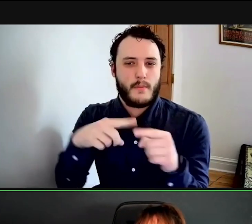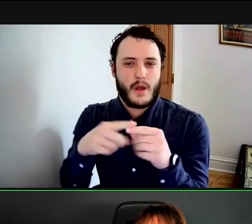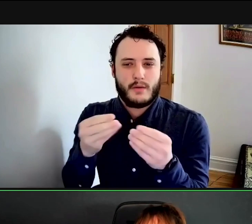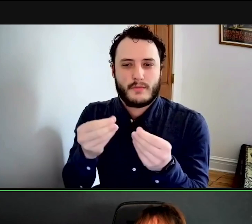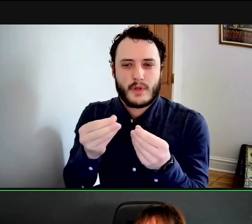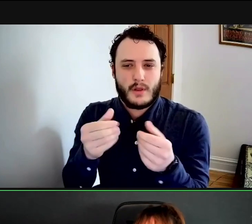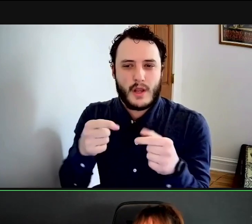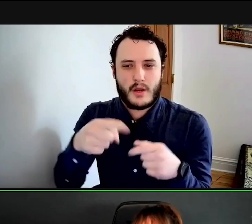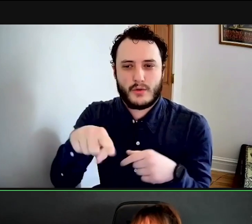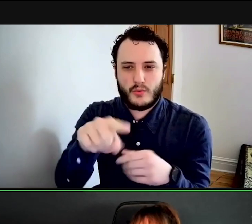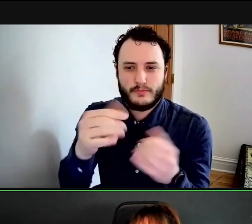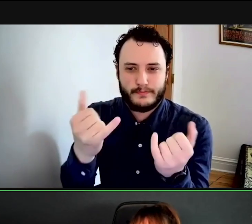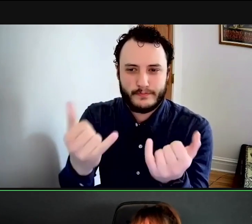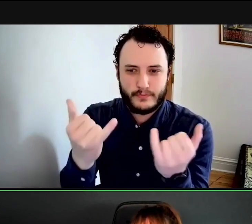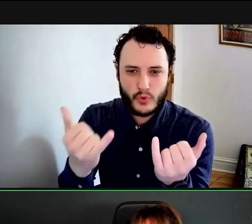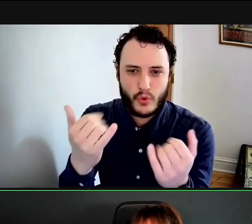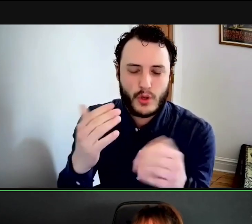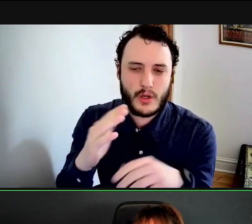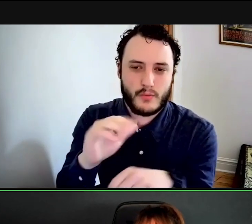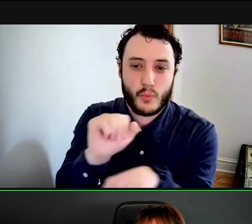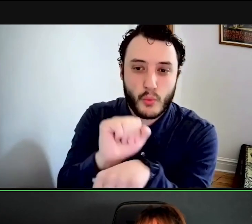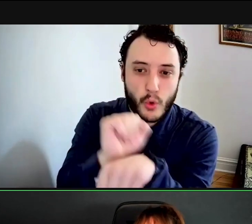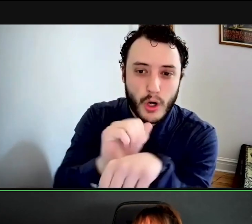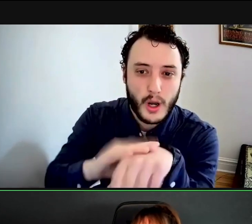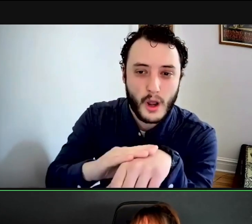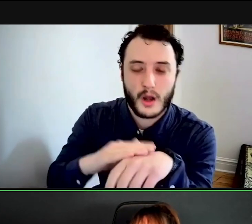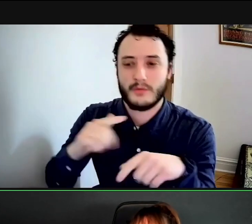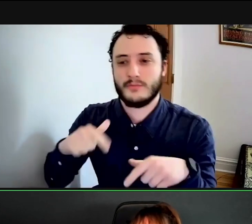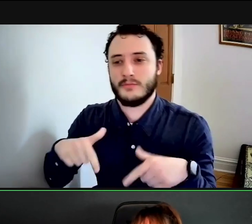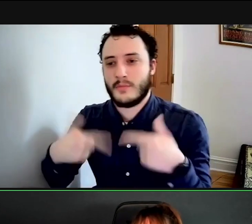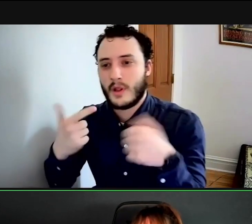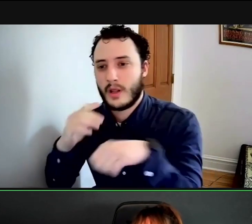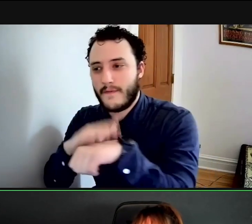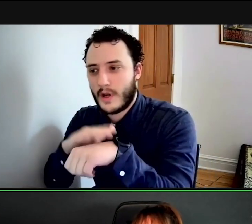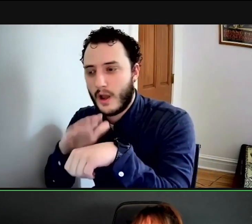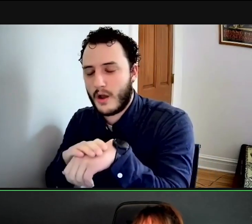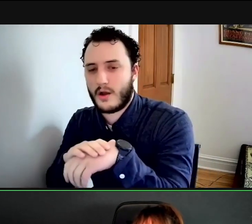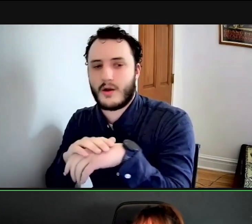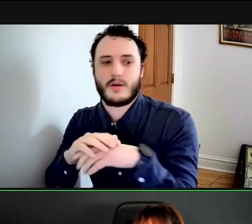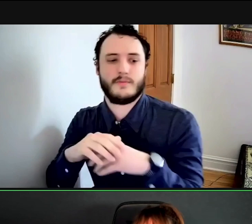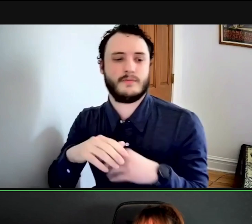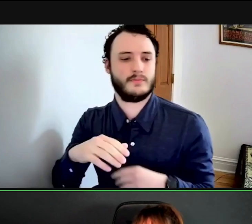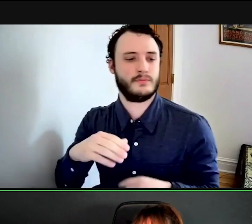We would like to encourage you to find out what land it